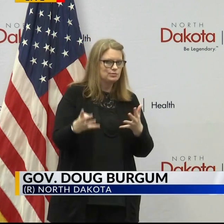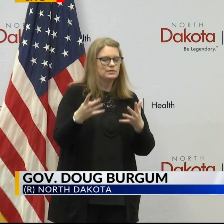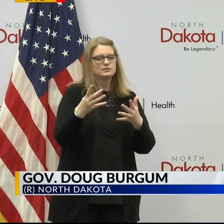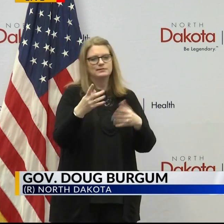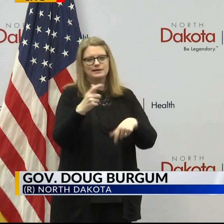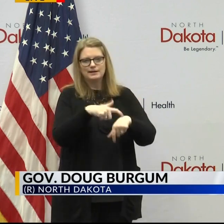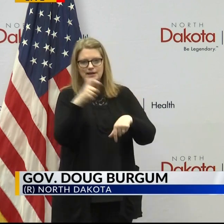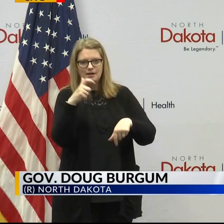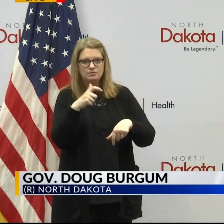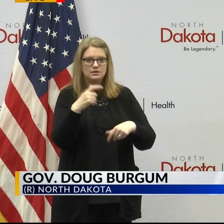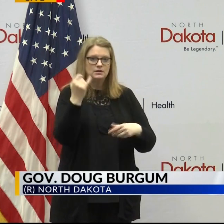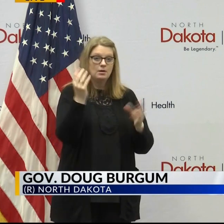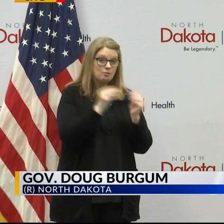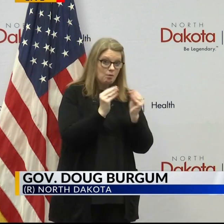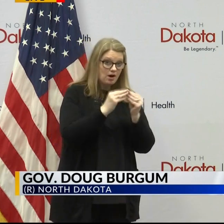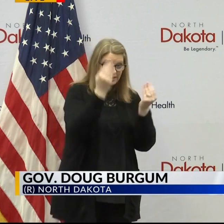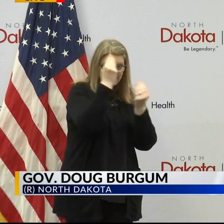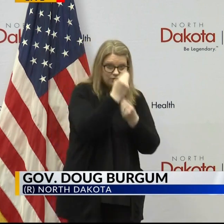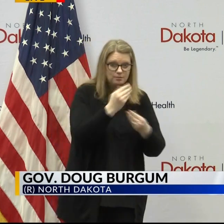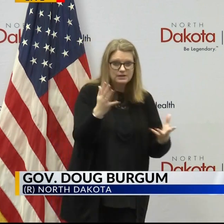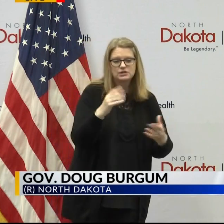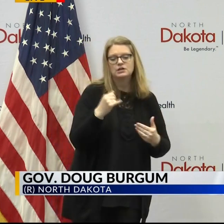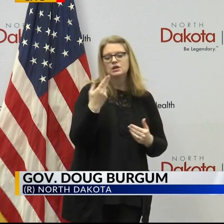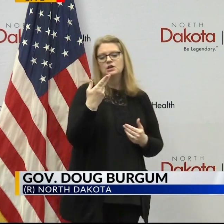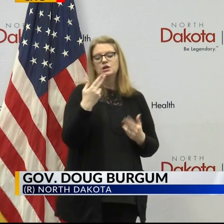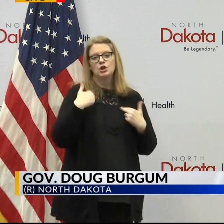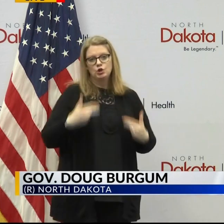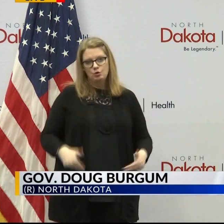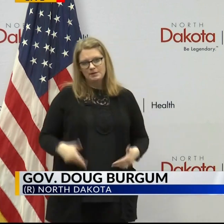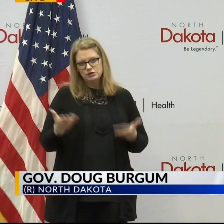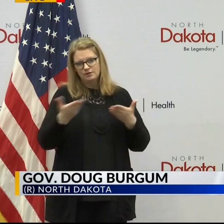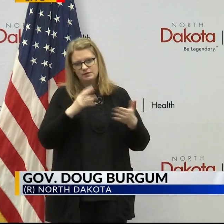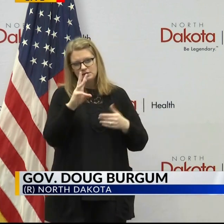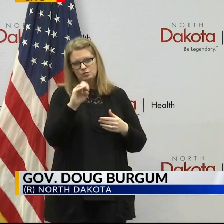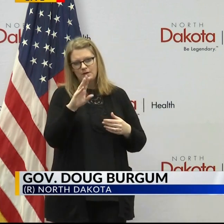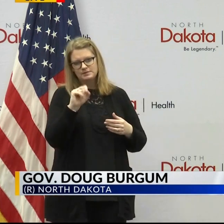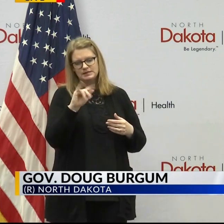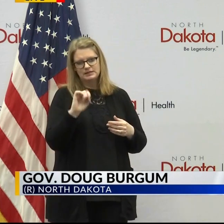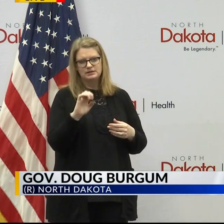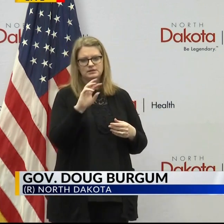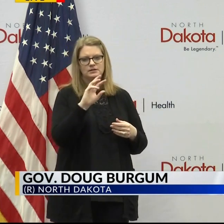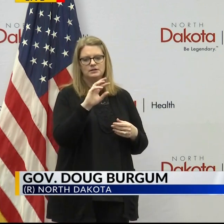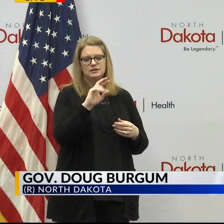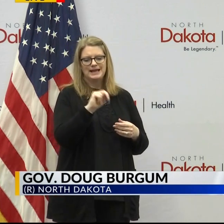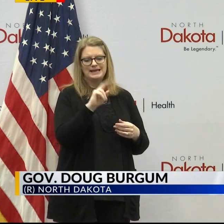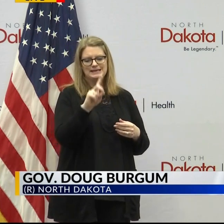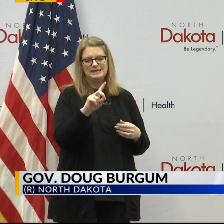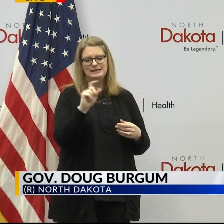OPERATING GRANTS WOULD BE MADE TODAY APRIL 10th, SO WE'RE ON SCHEDULE AND ON TIME FOR WHAT WE ANNOUNCED EARLIER.